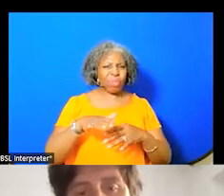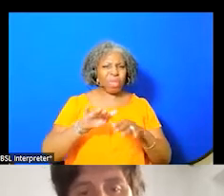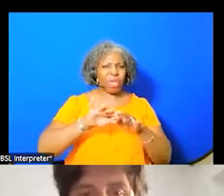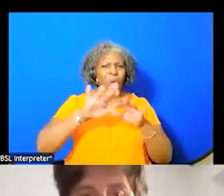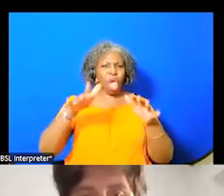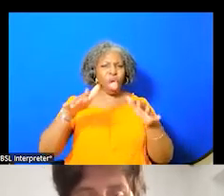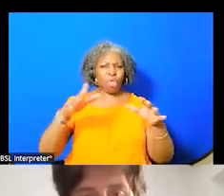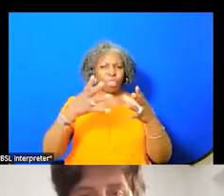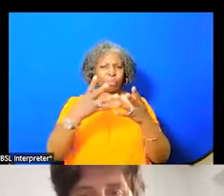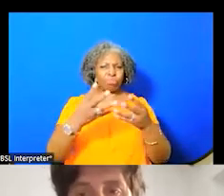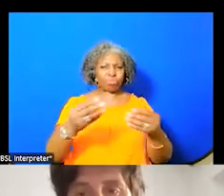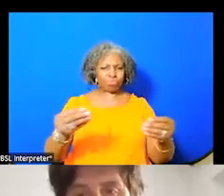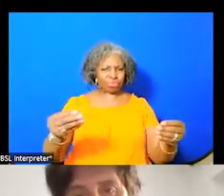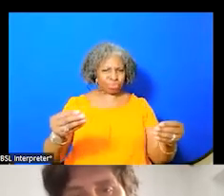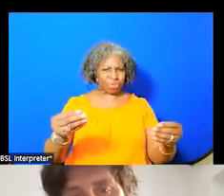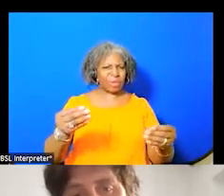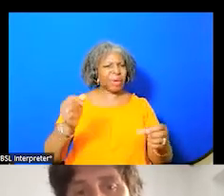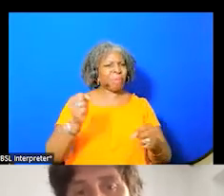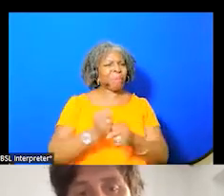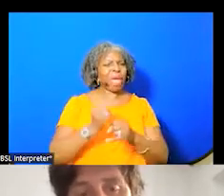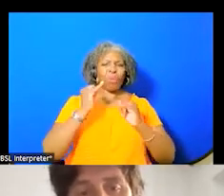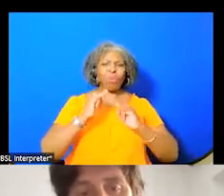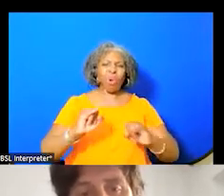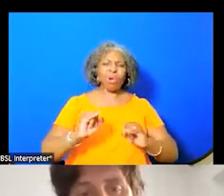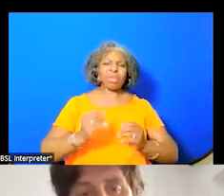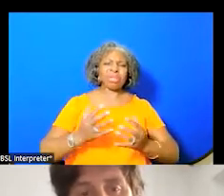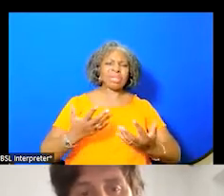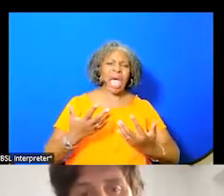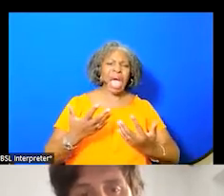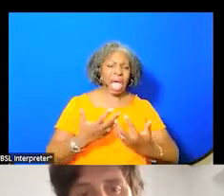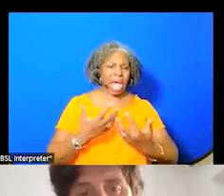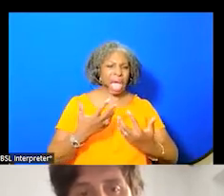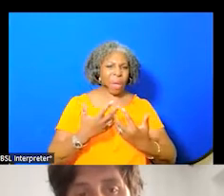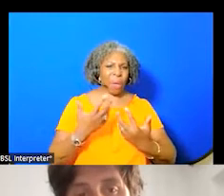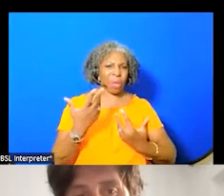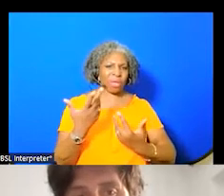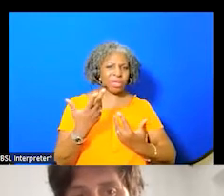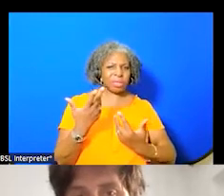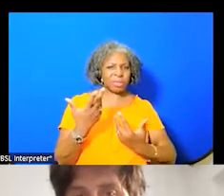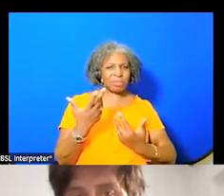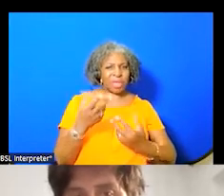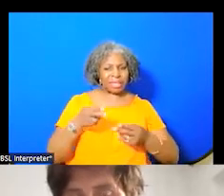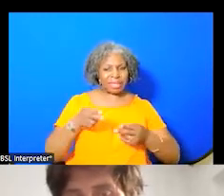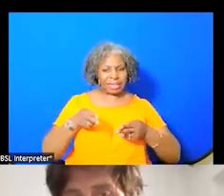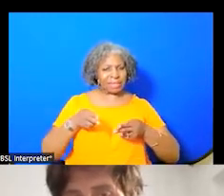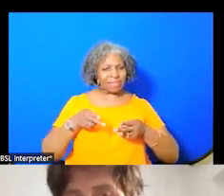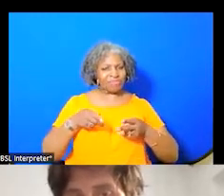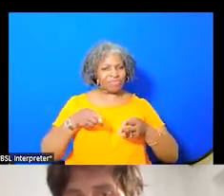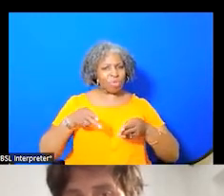it's kind of made worse by the Thames Barrier, because every time that shut the water